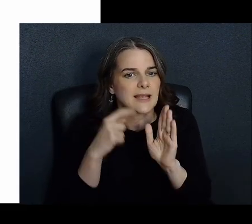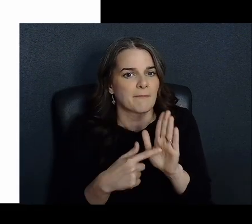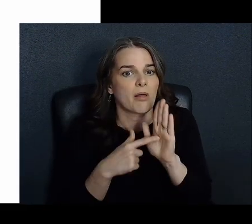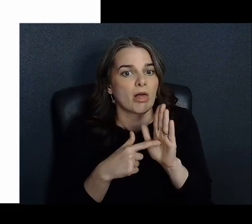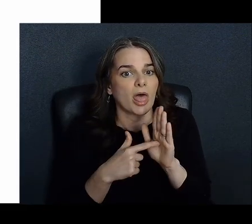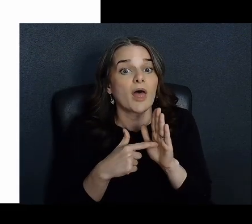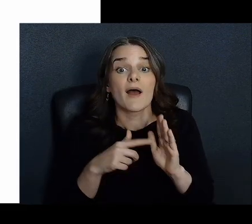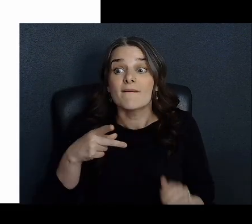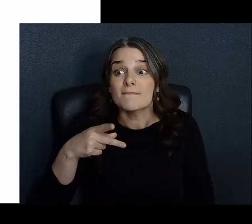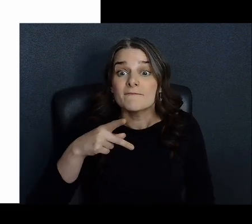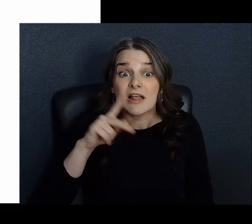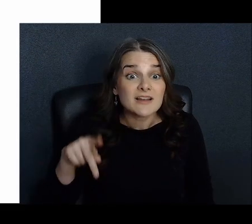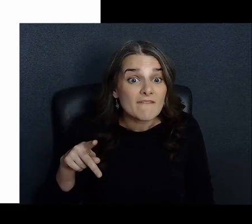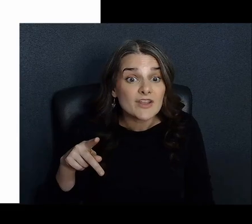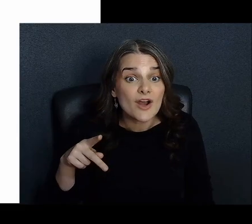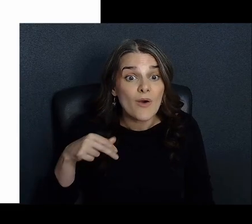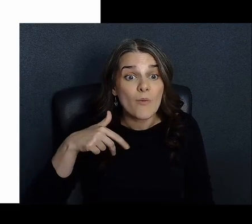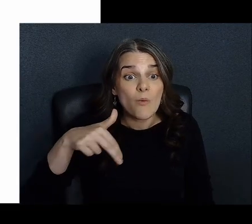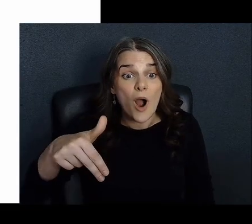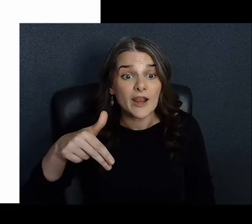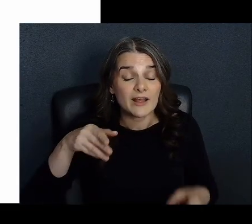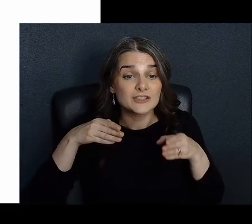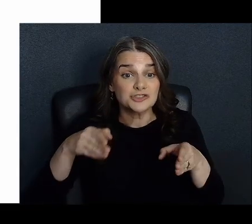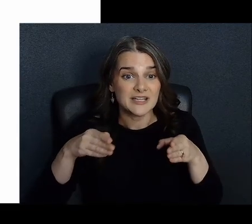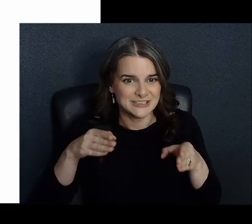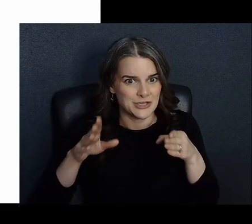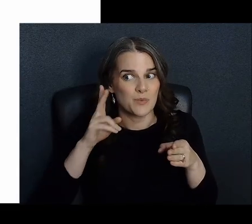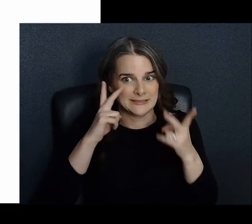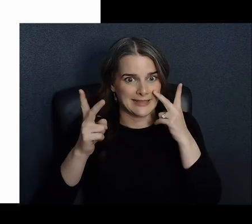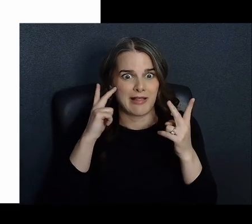and there's a lot of people, you're going to get a lot of signals bouncing back at you.